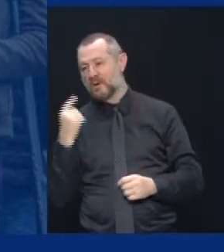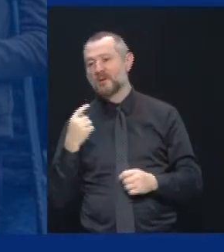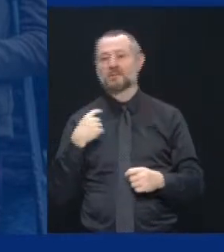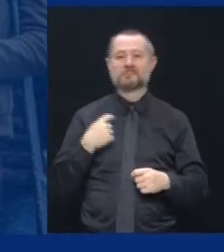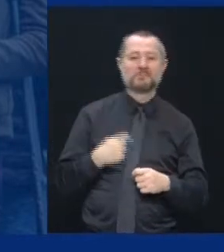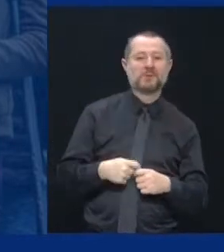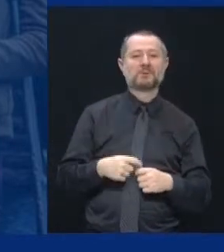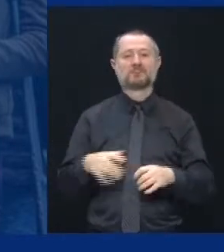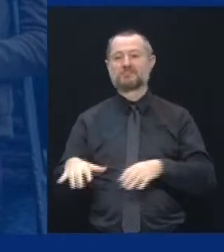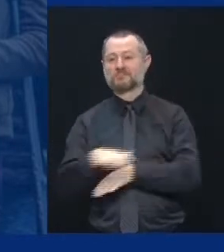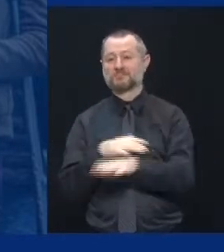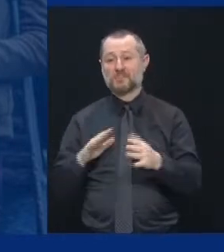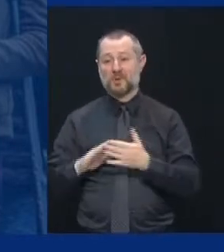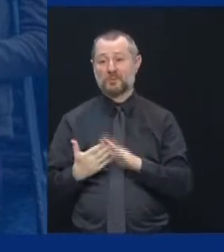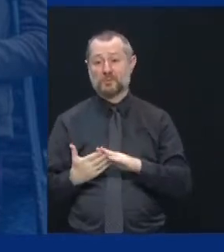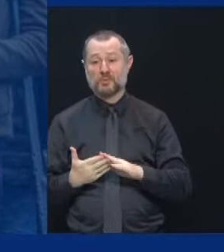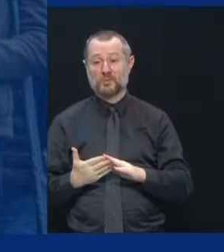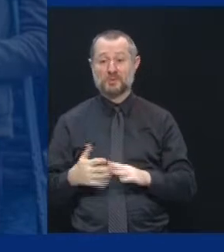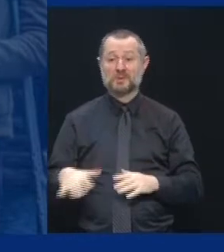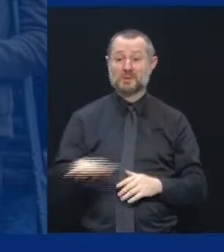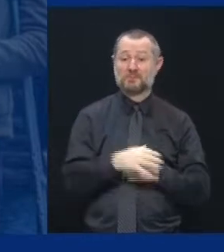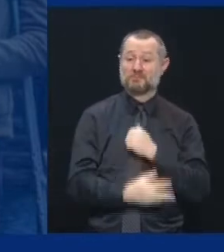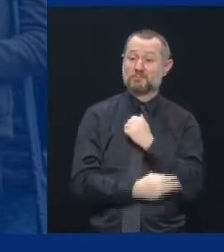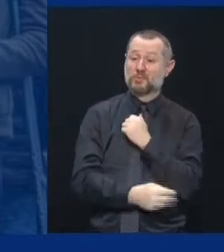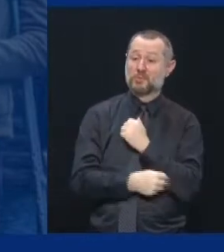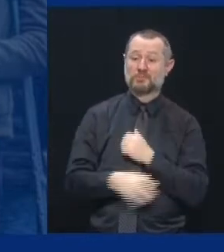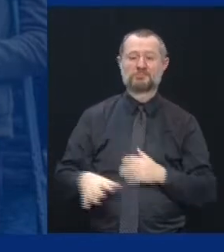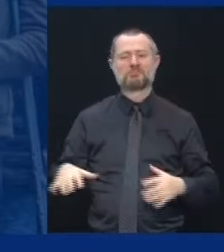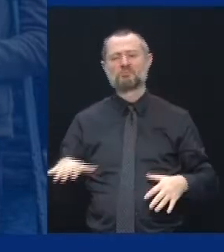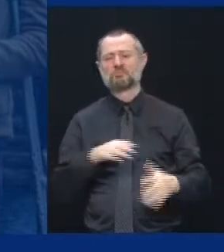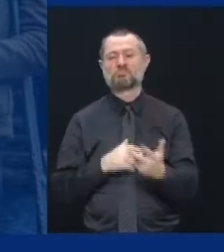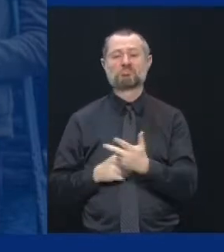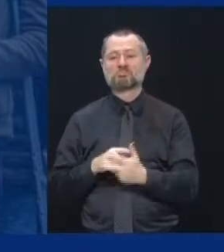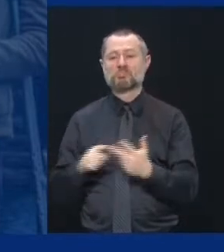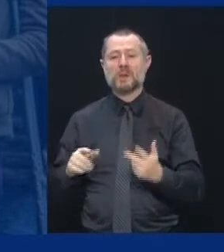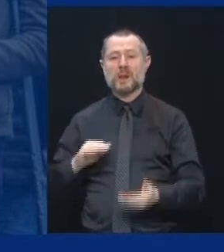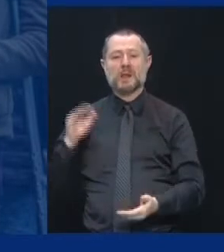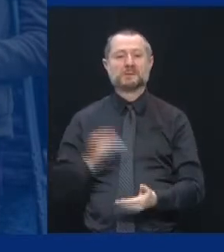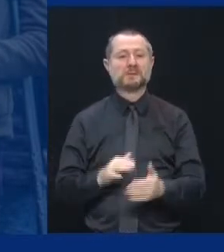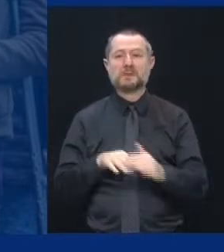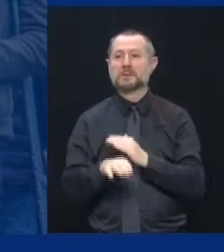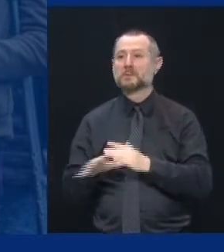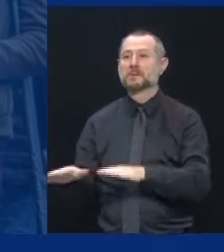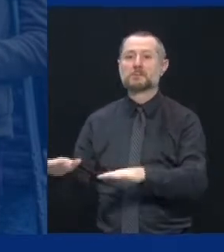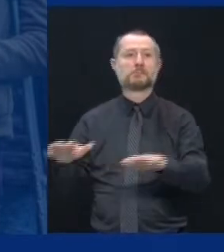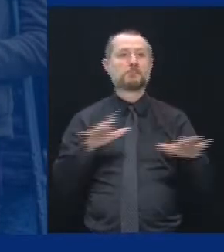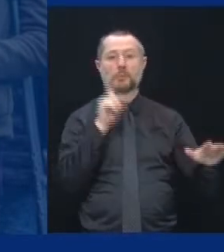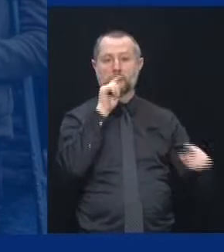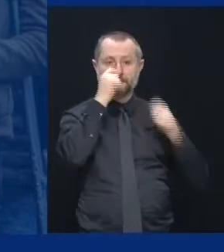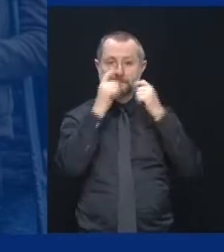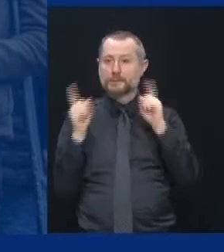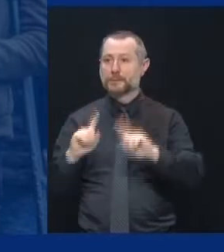AND HISPANIC COMMUNITIES. DESPITE THAT, NATIONWIDE, BLACK, HISPANIC AND POOR COMMUNITIES